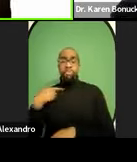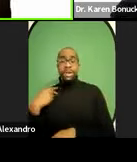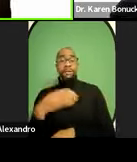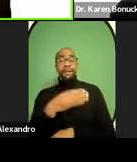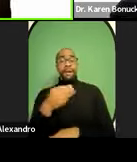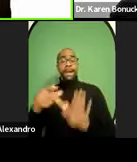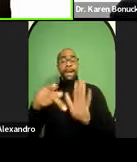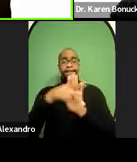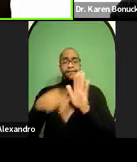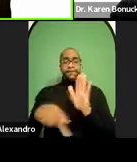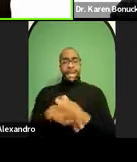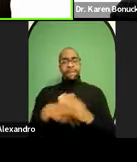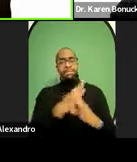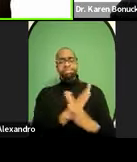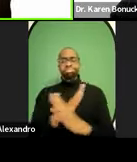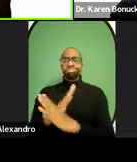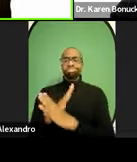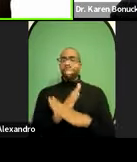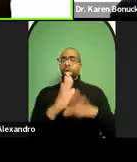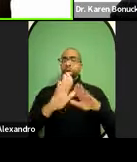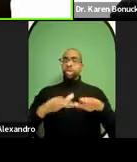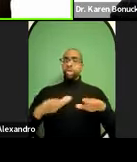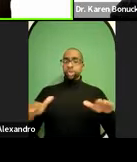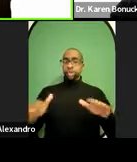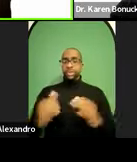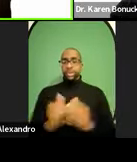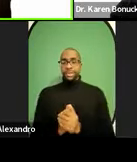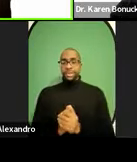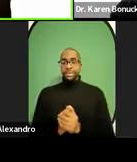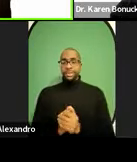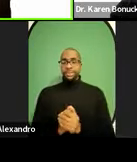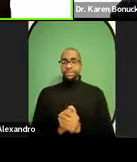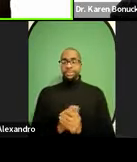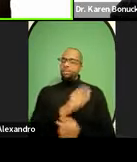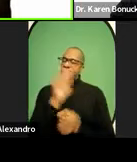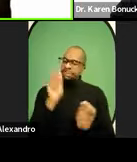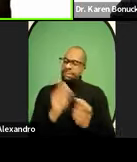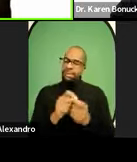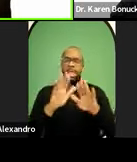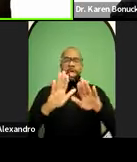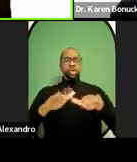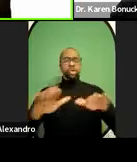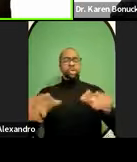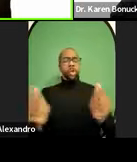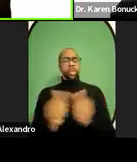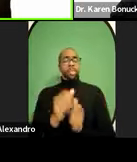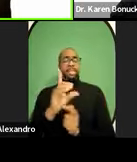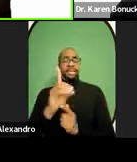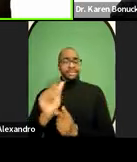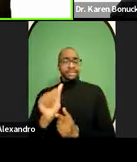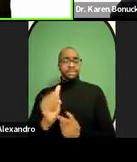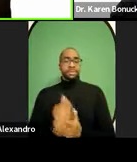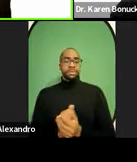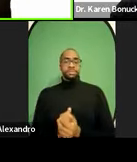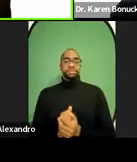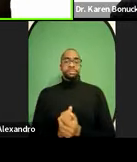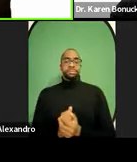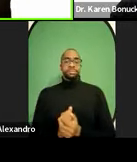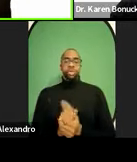how and understand the risk as well as Protocols in place to protect our children. as well especially our most vulnerable state especially our most vulnerable students. The students with disabilities. We